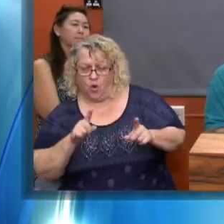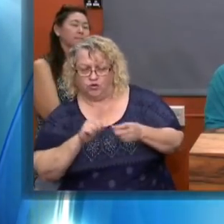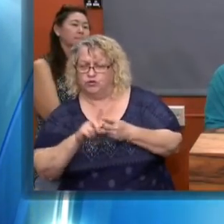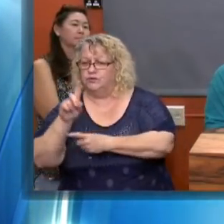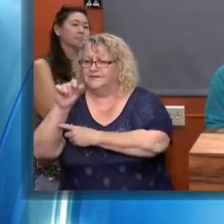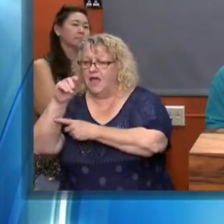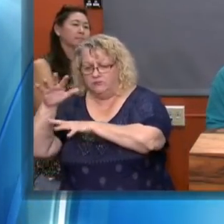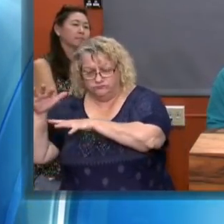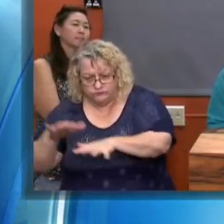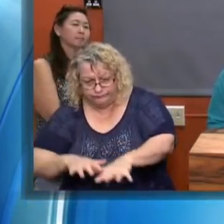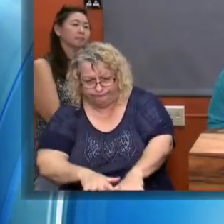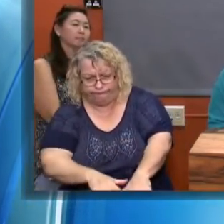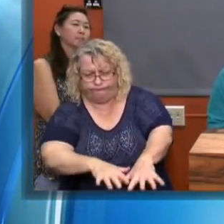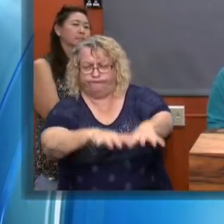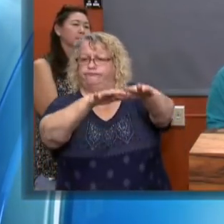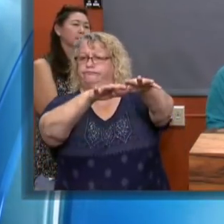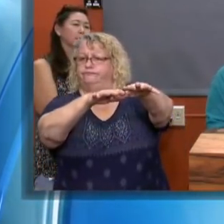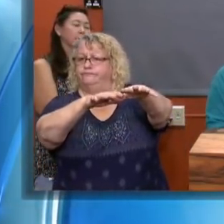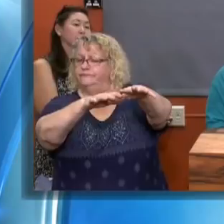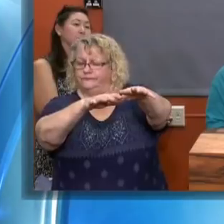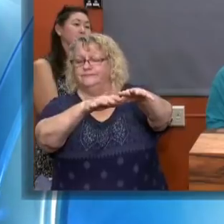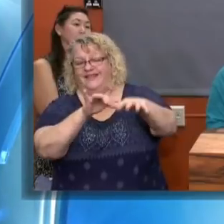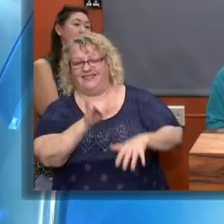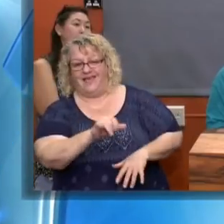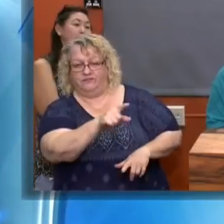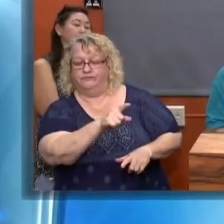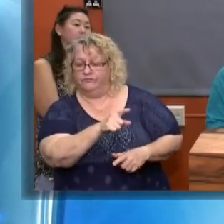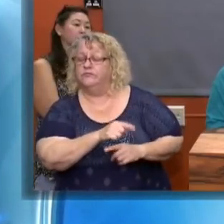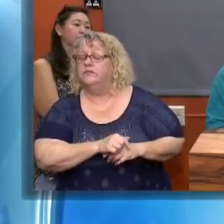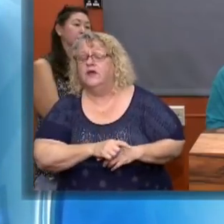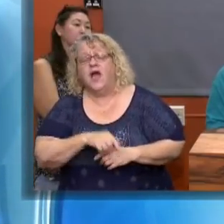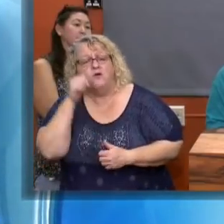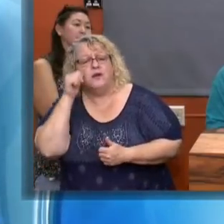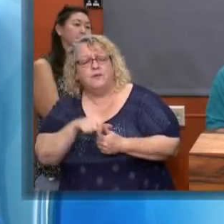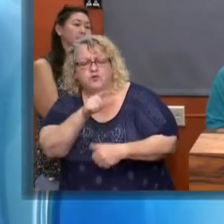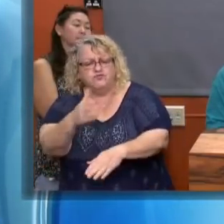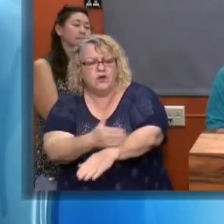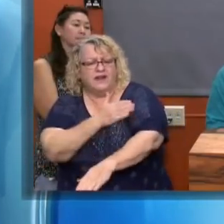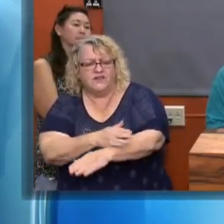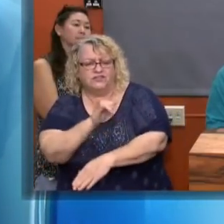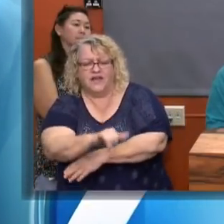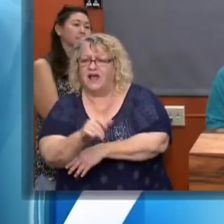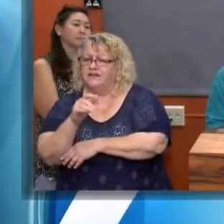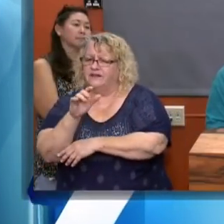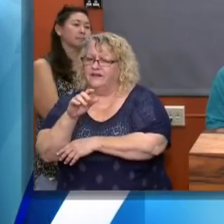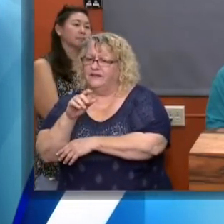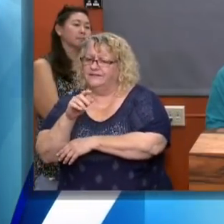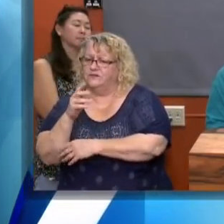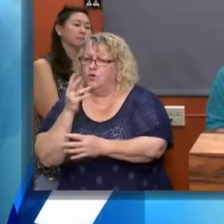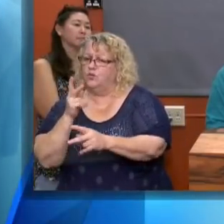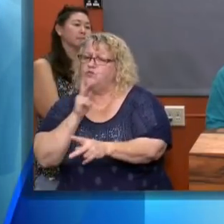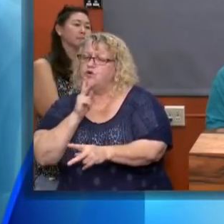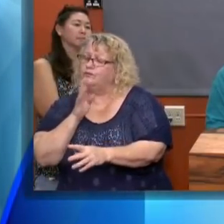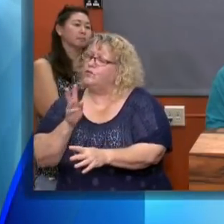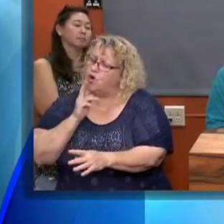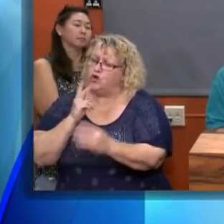THAT QUESTION. REPORTED THAT THE BOARD OF WATER SUPPLY WAS WORKING ON RENOVATIONS TO THE RESERVOIR.